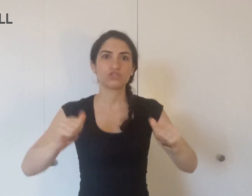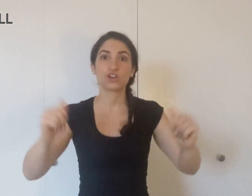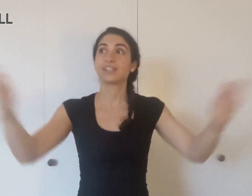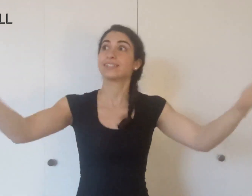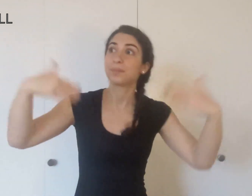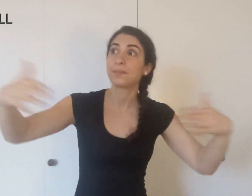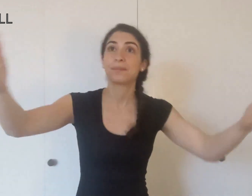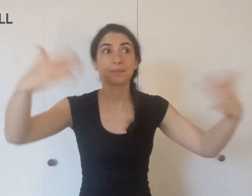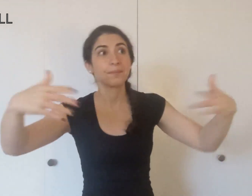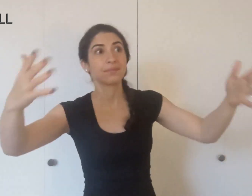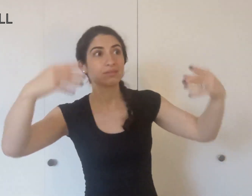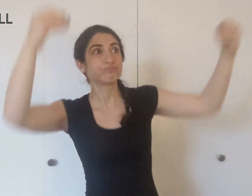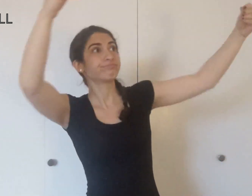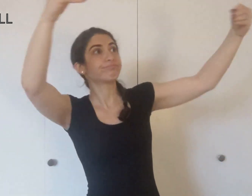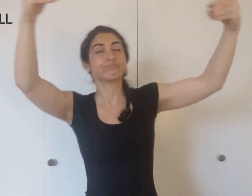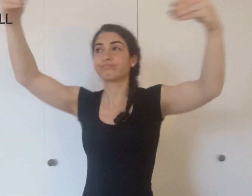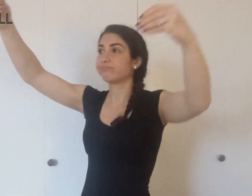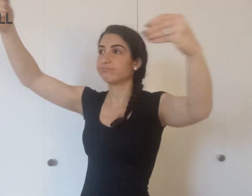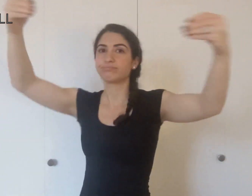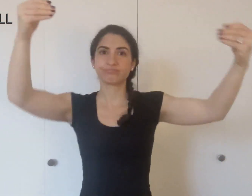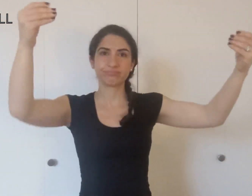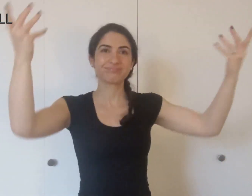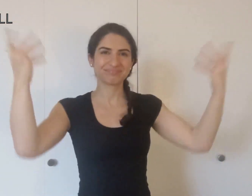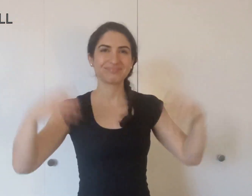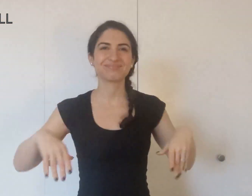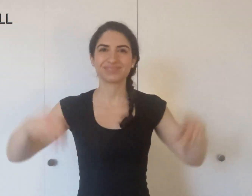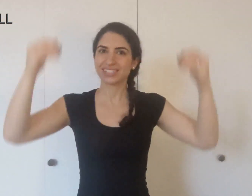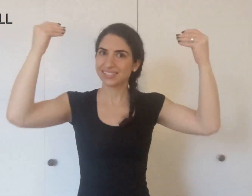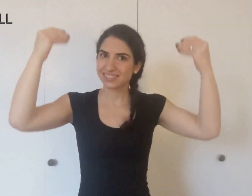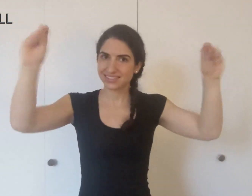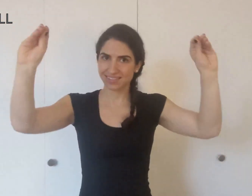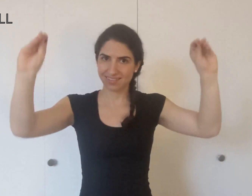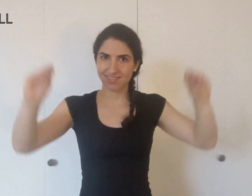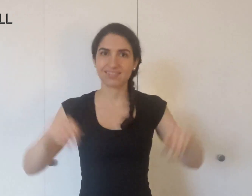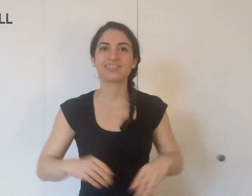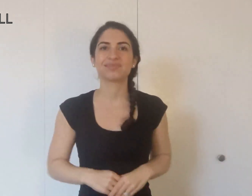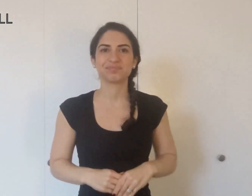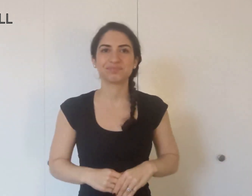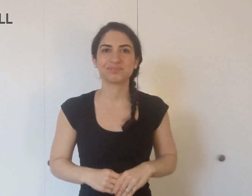someone trying to get you to come to their store. SELL.